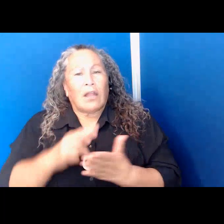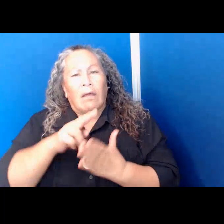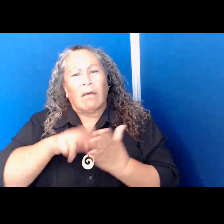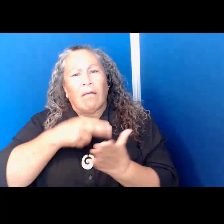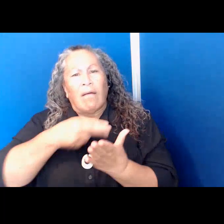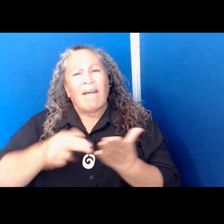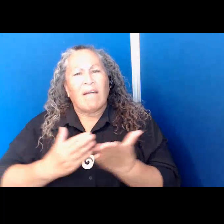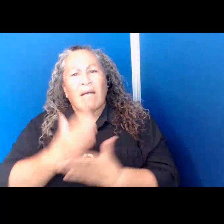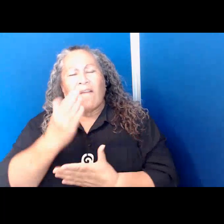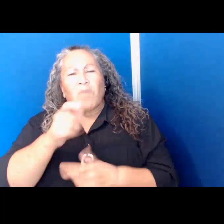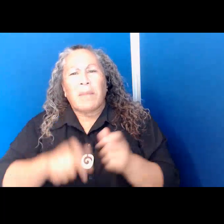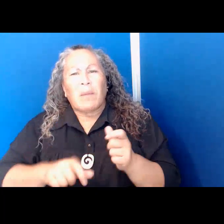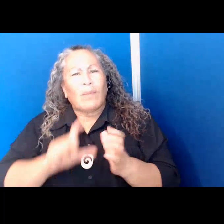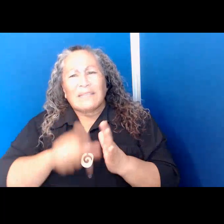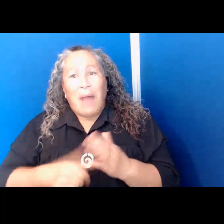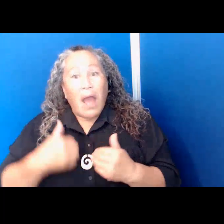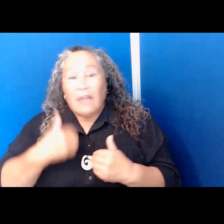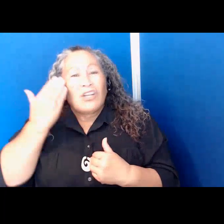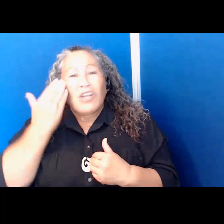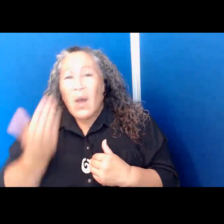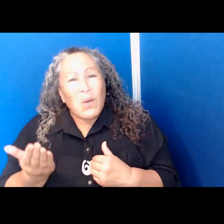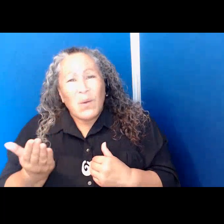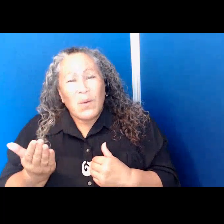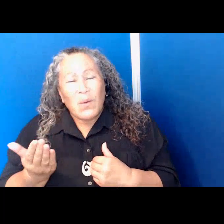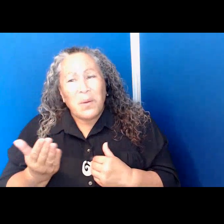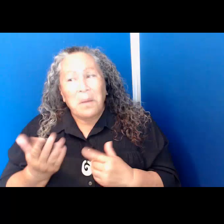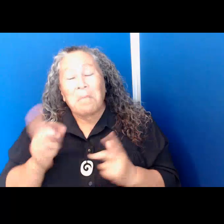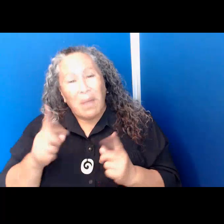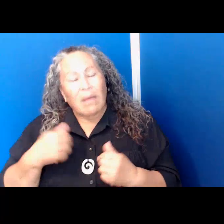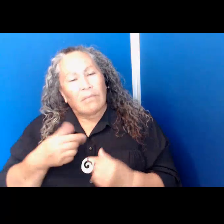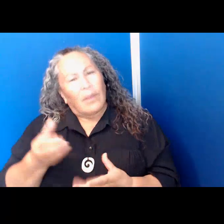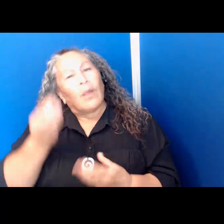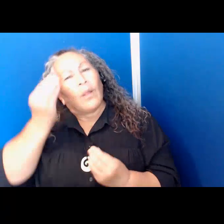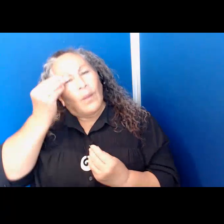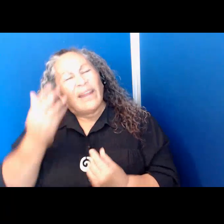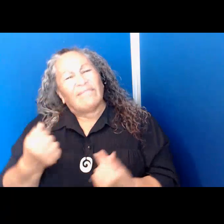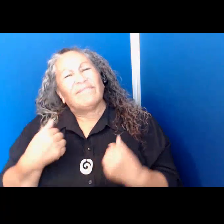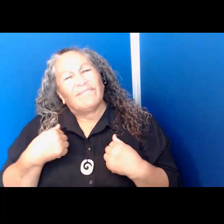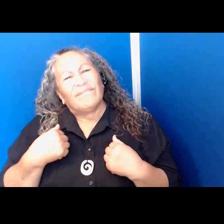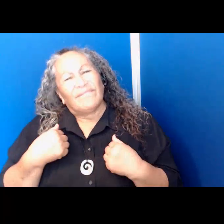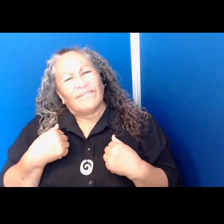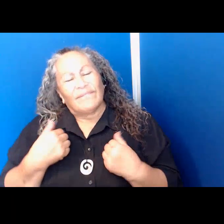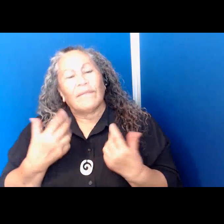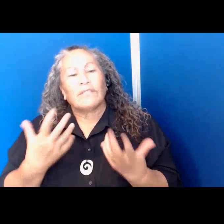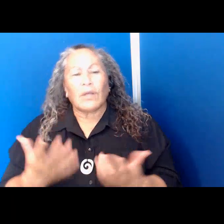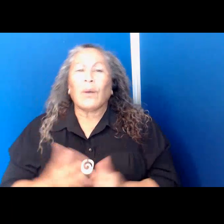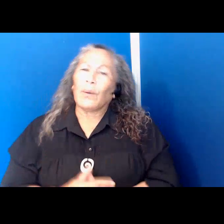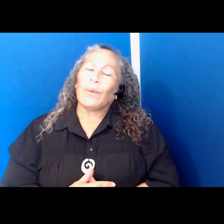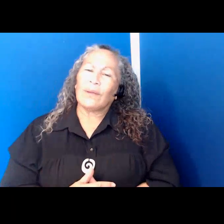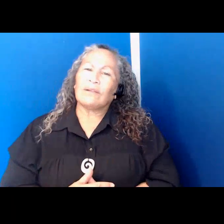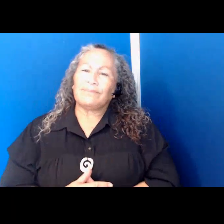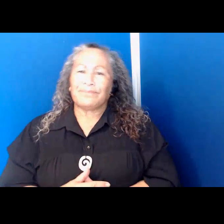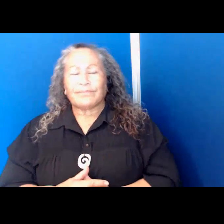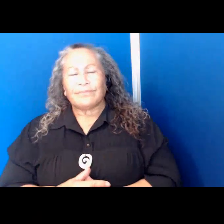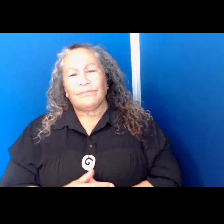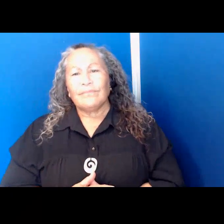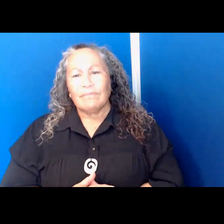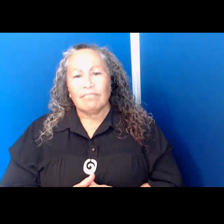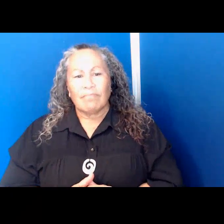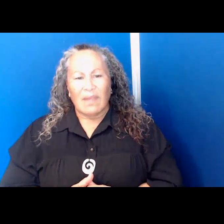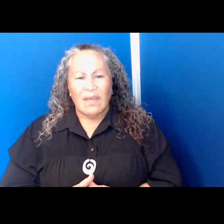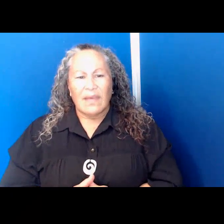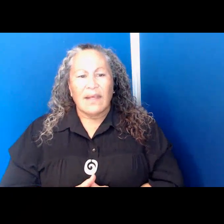Persons with Disabilities – didn’t even know that – so we end up getting these people who we put our